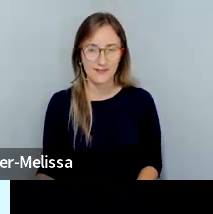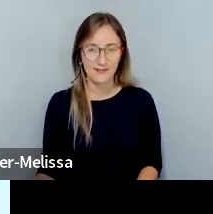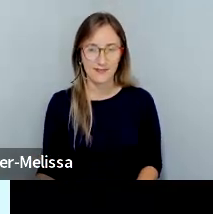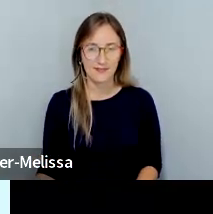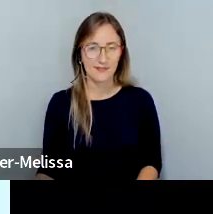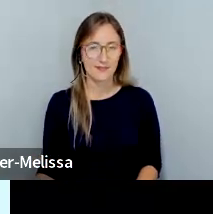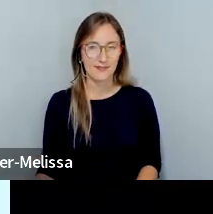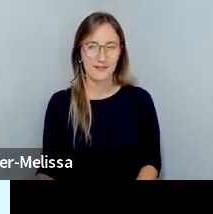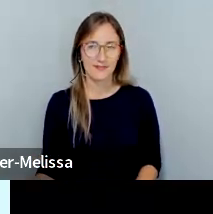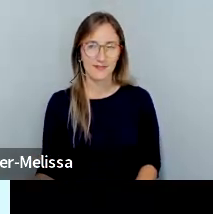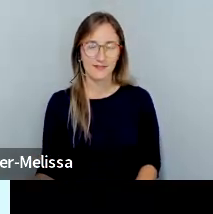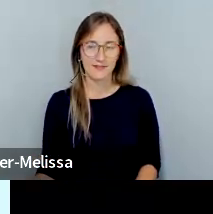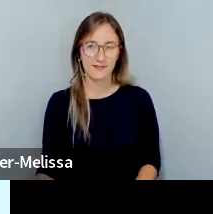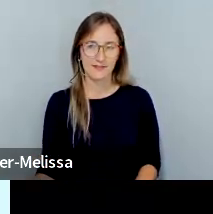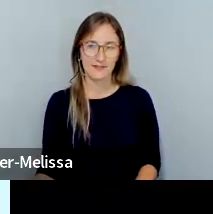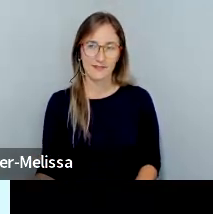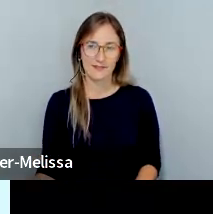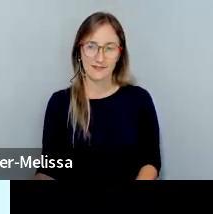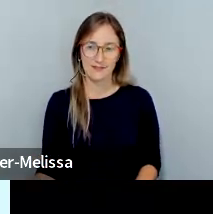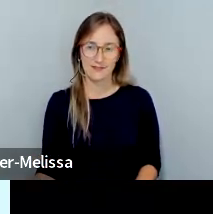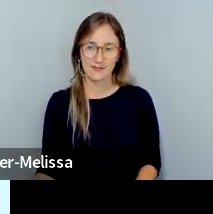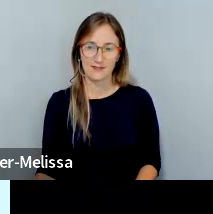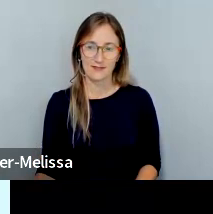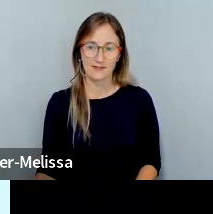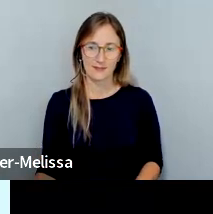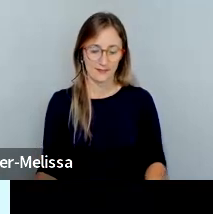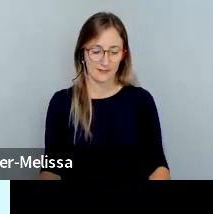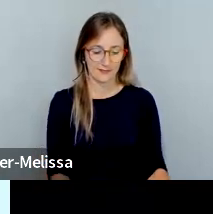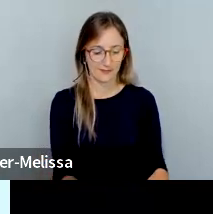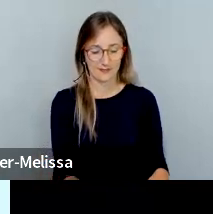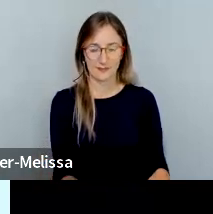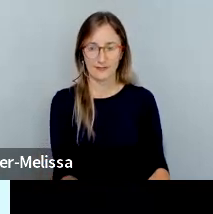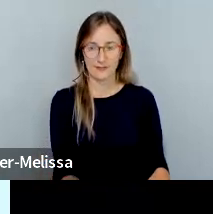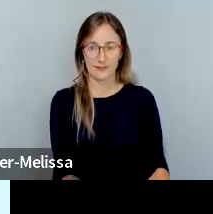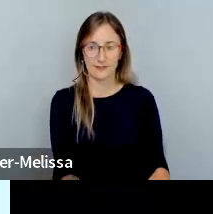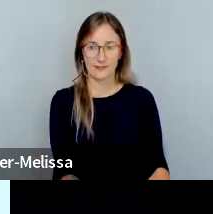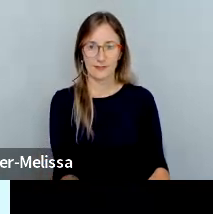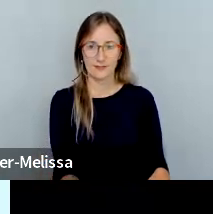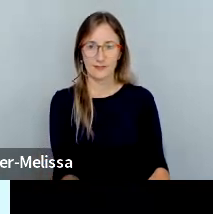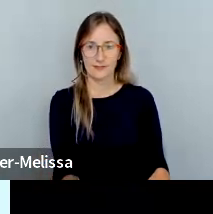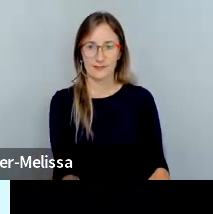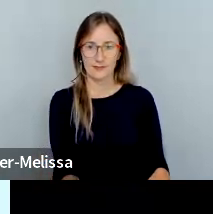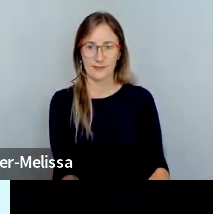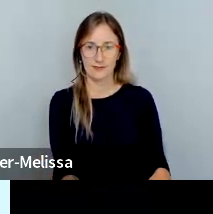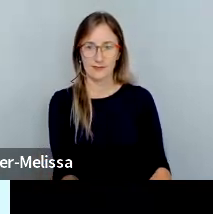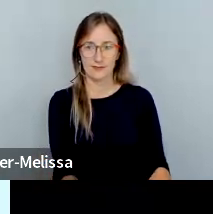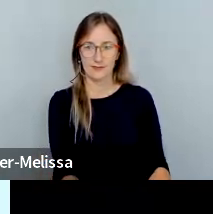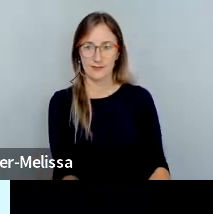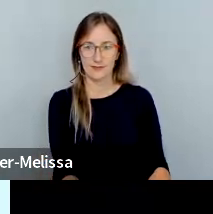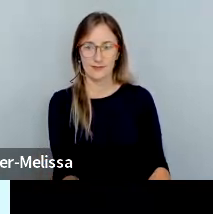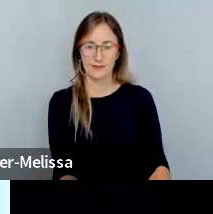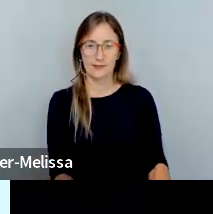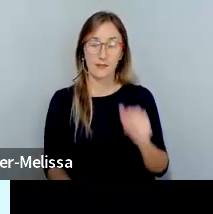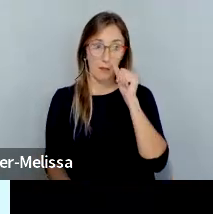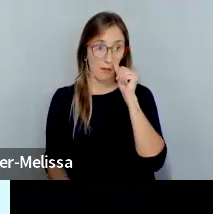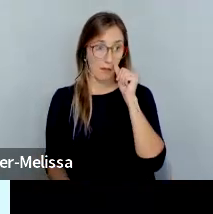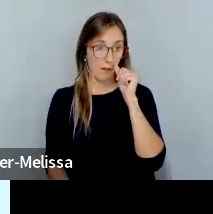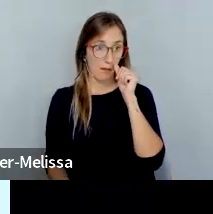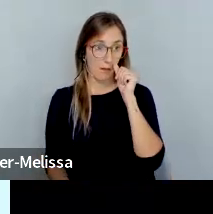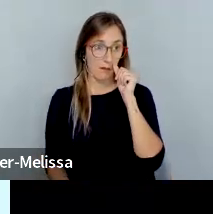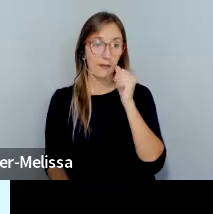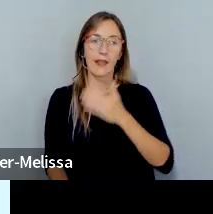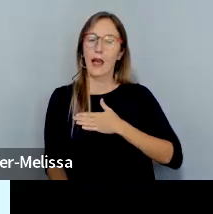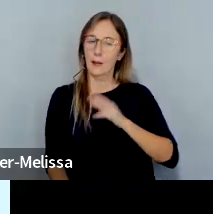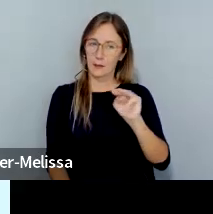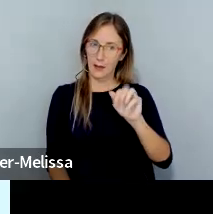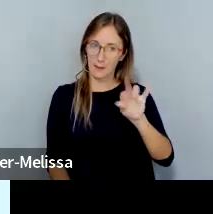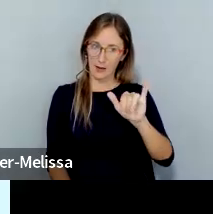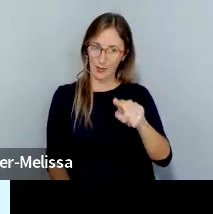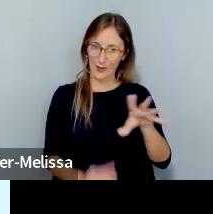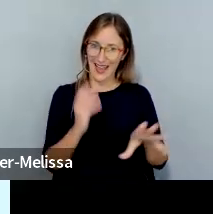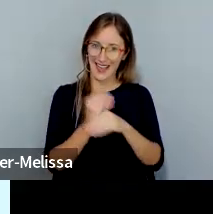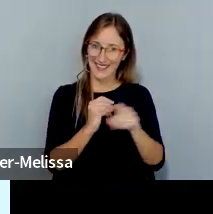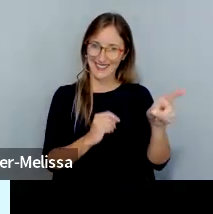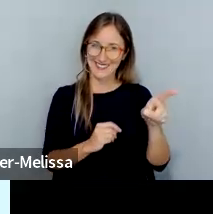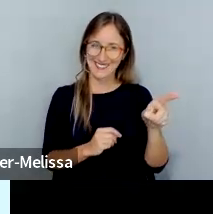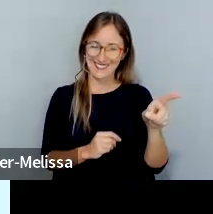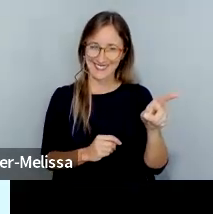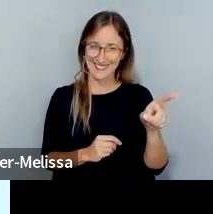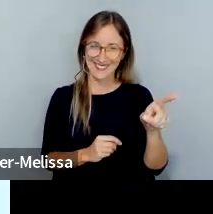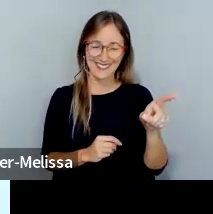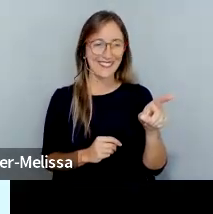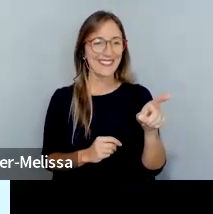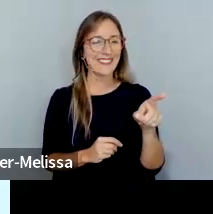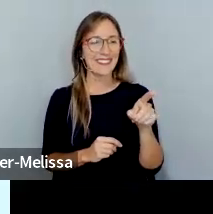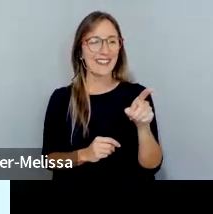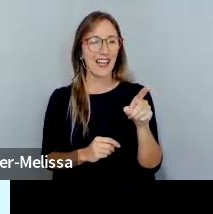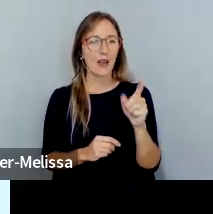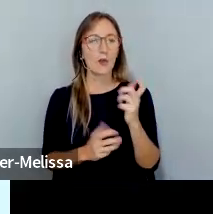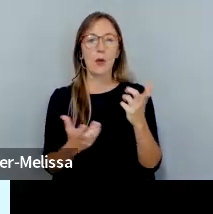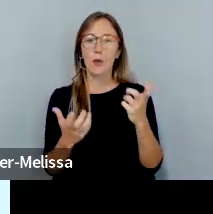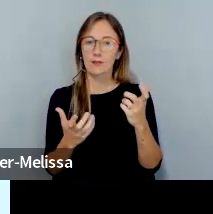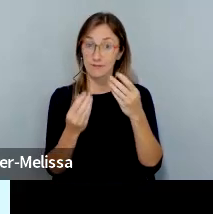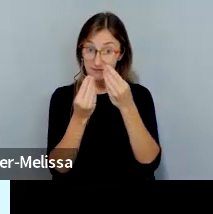about our lives at those tables.